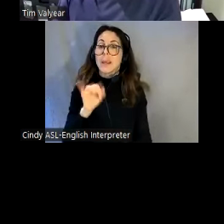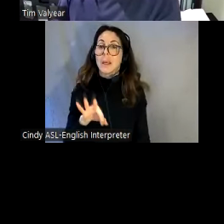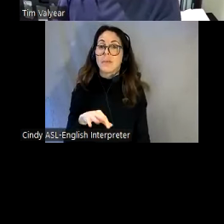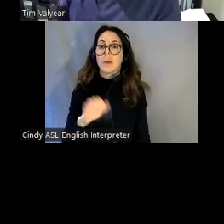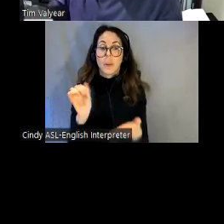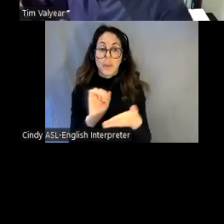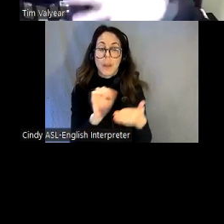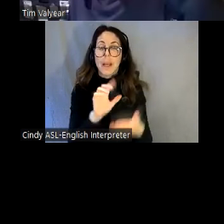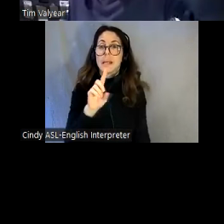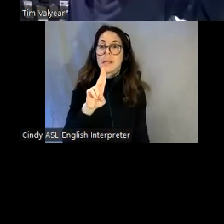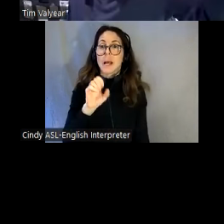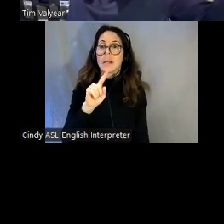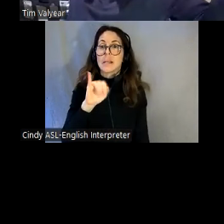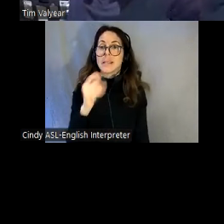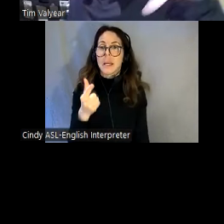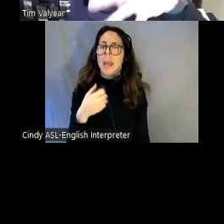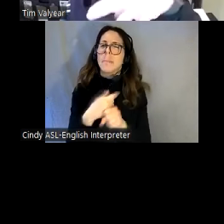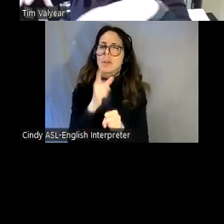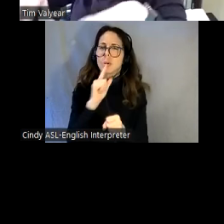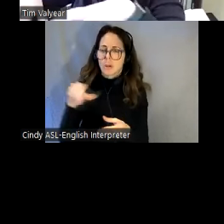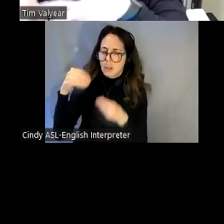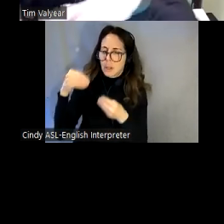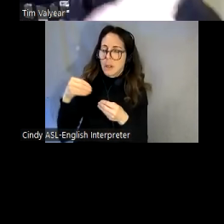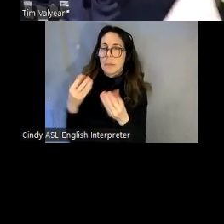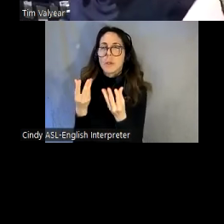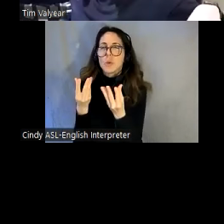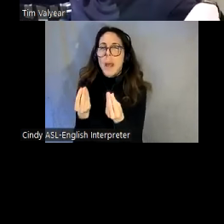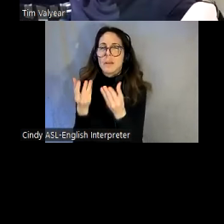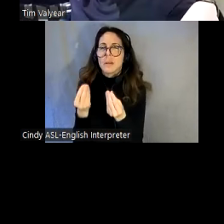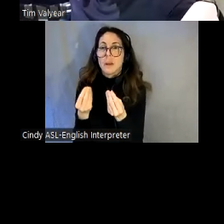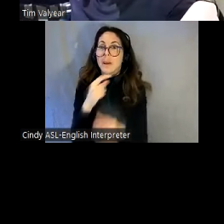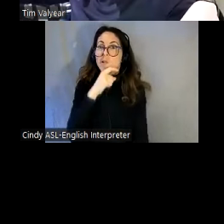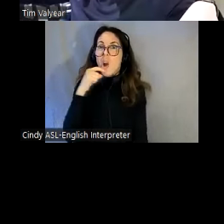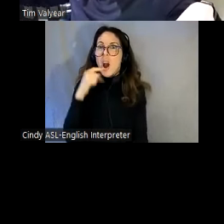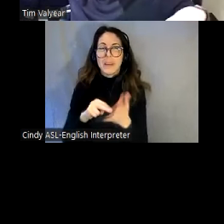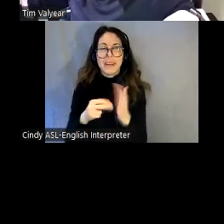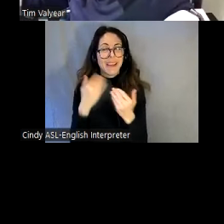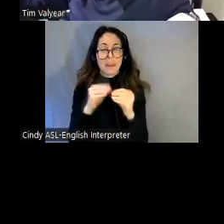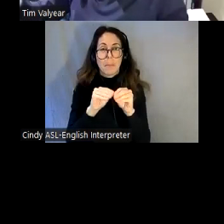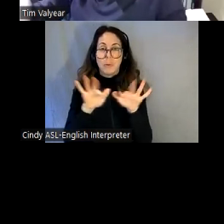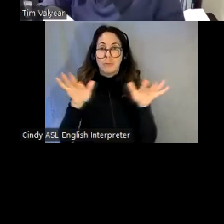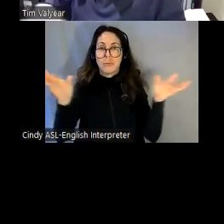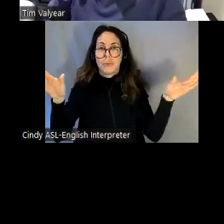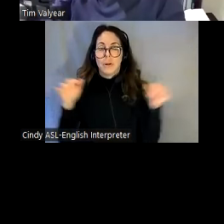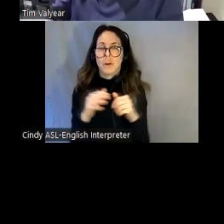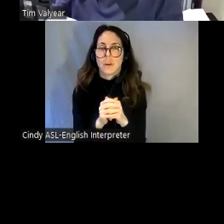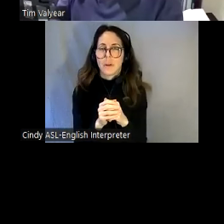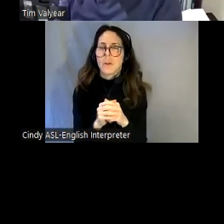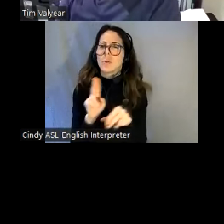We work from cleanest to dirtiest. And change the cleaning cloths frequently. When we're dusting, use a damp